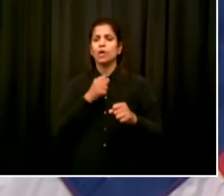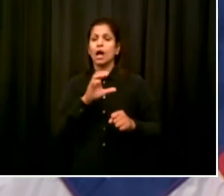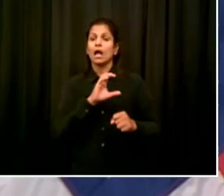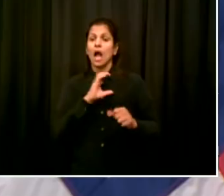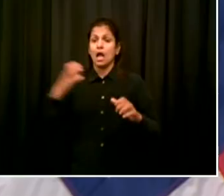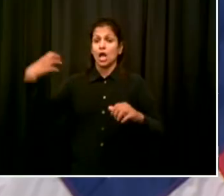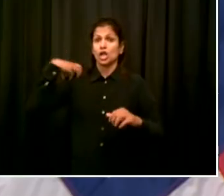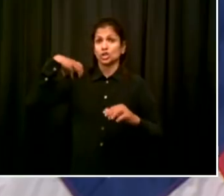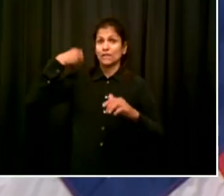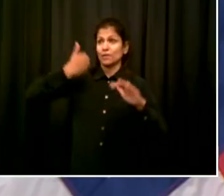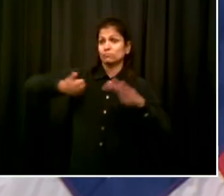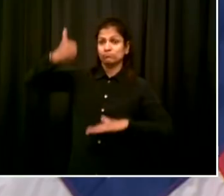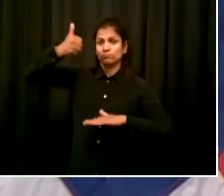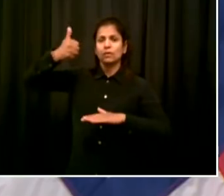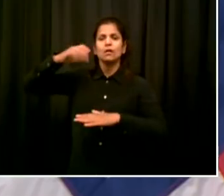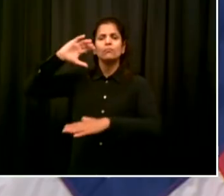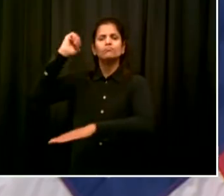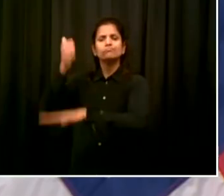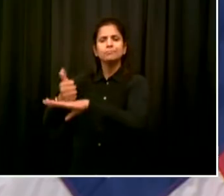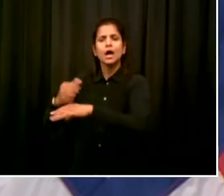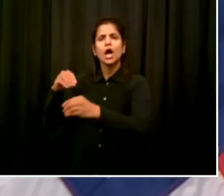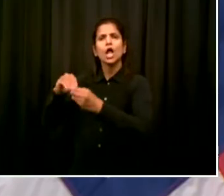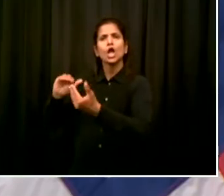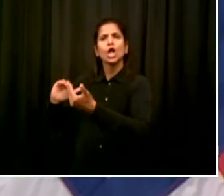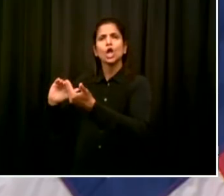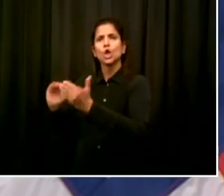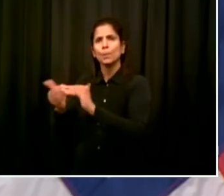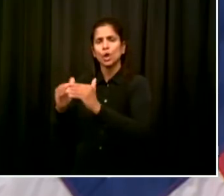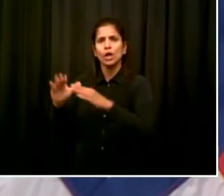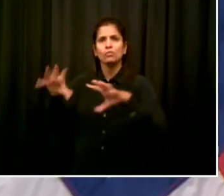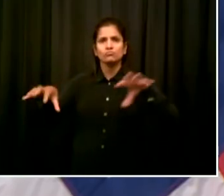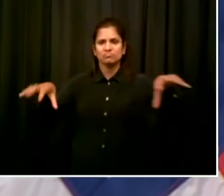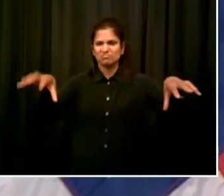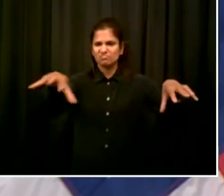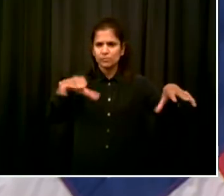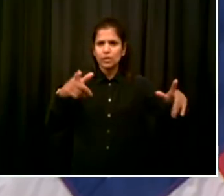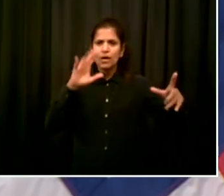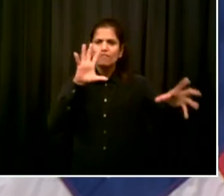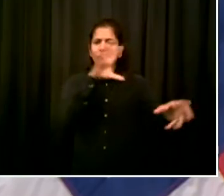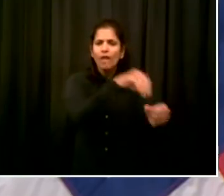. I RECENTLY APPOINTED THE ICHEF TO BE THE CHIEFF O COMMUNITY AFFAIRS AND ONE OF THE THINGS I SAID TO